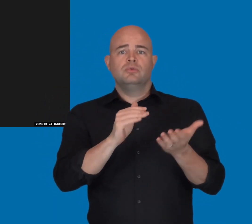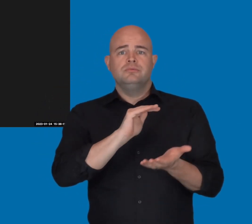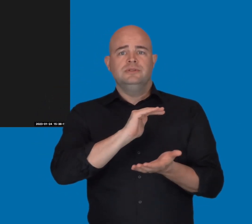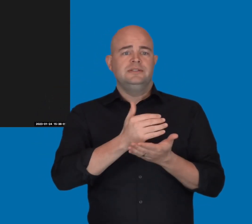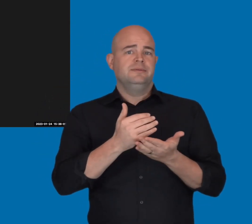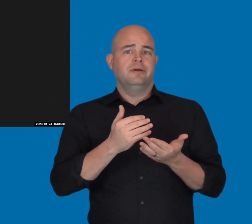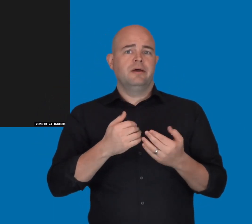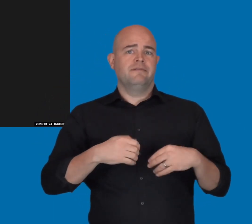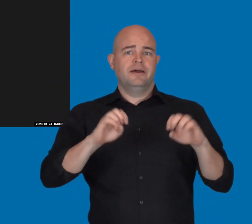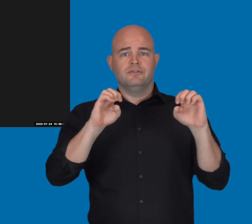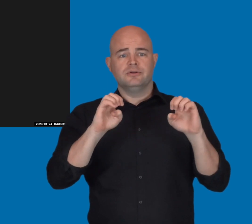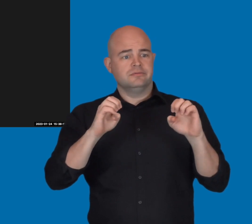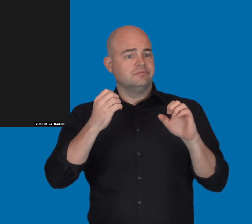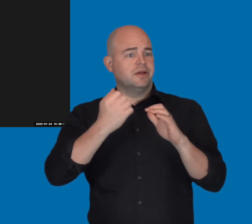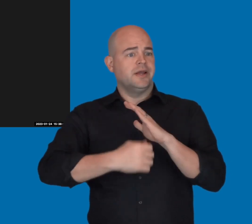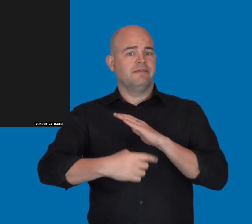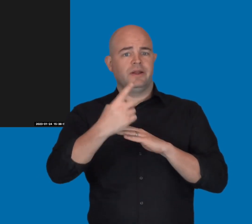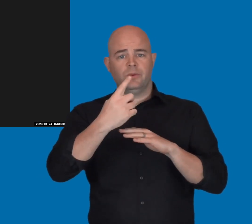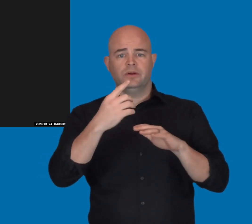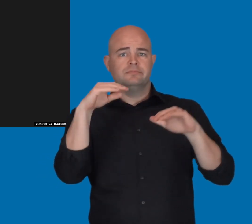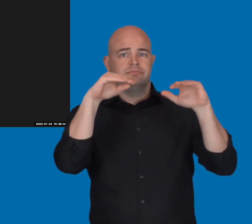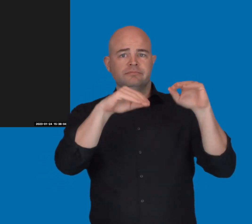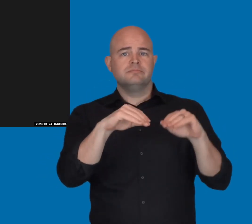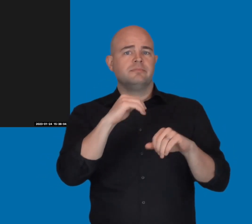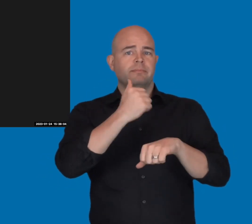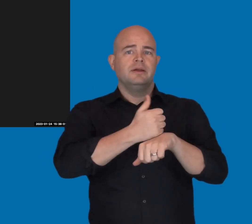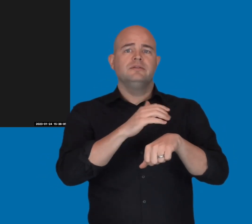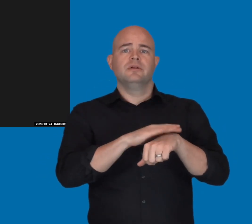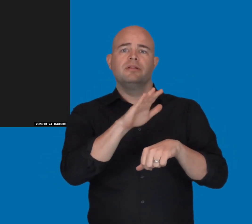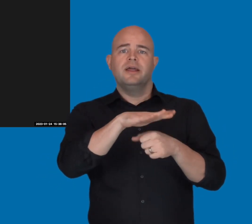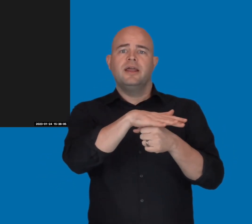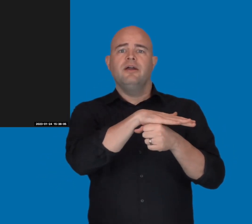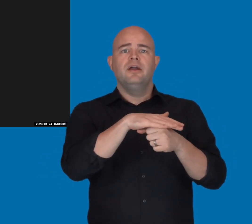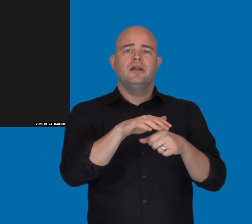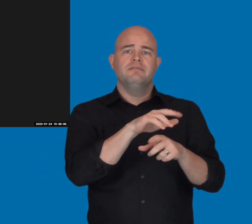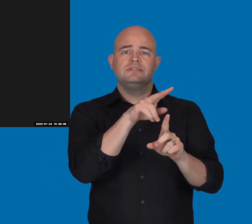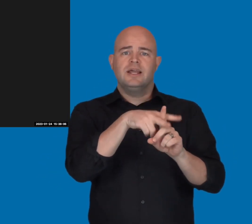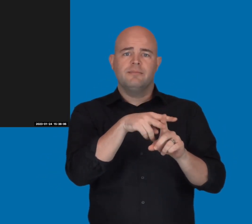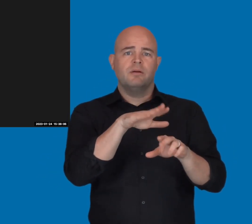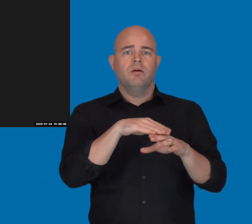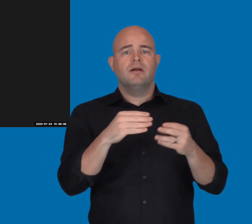well, I don't think I mentioned, but we're as an institution really focused on what's going